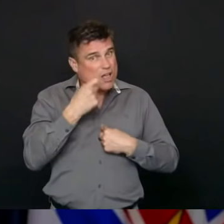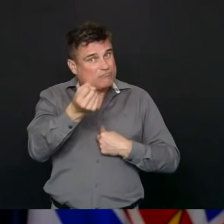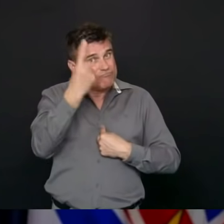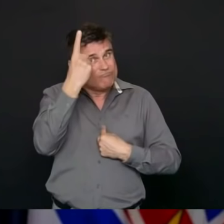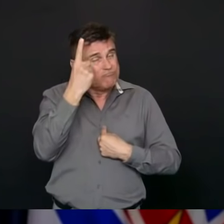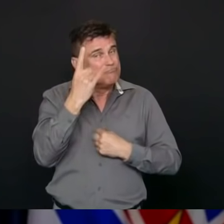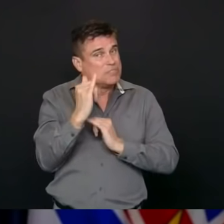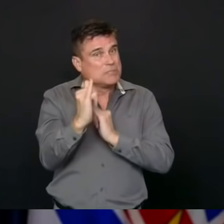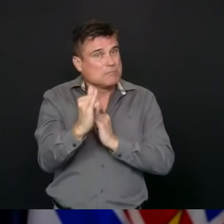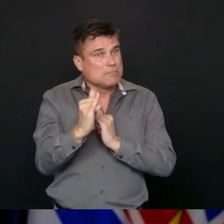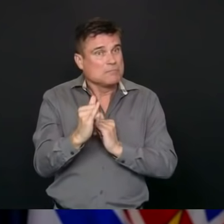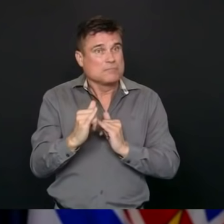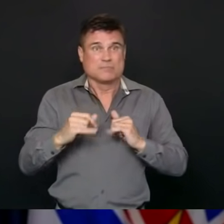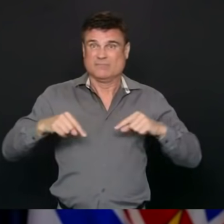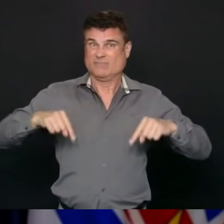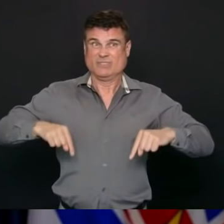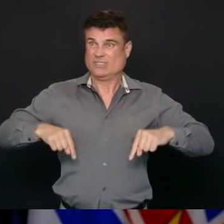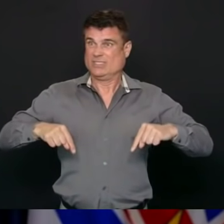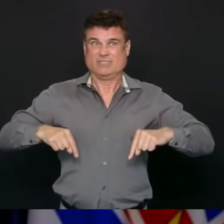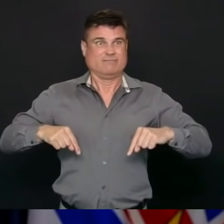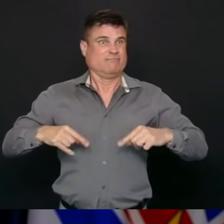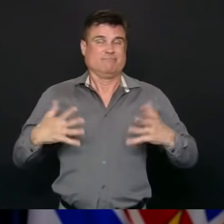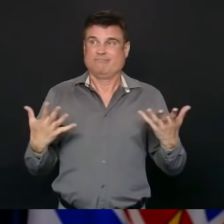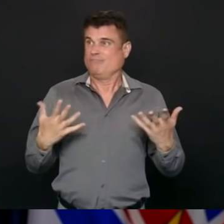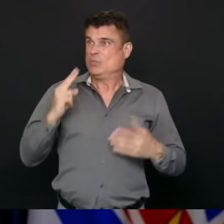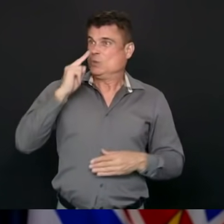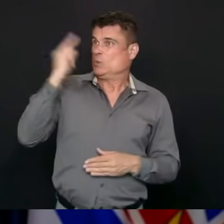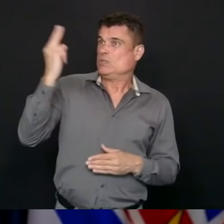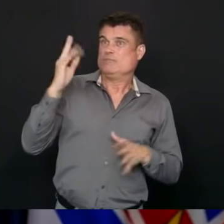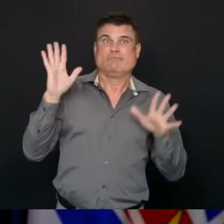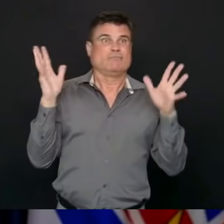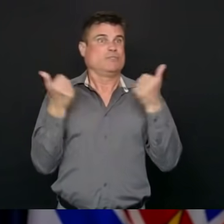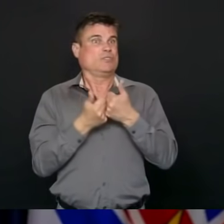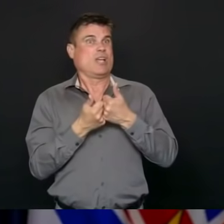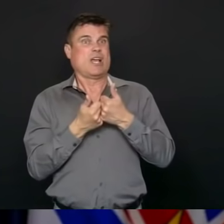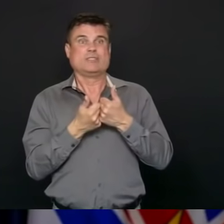and this can be done sometimes through face time to connect. Challenging times for resident